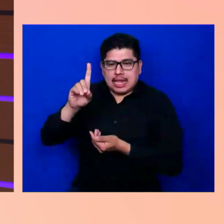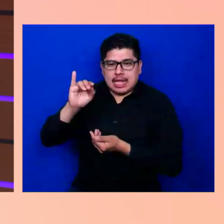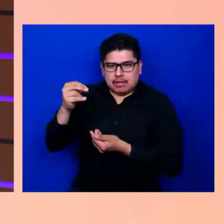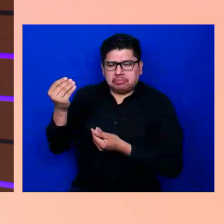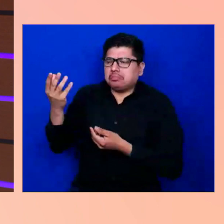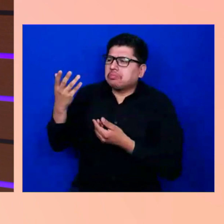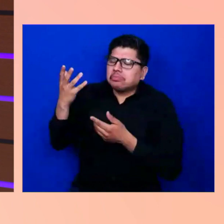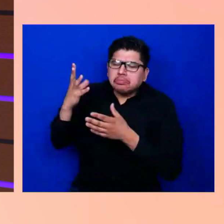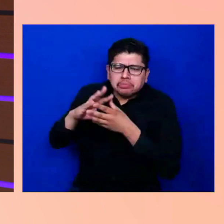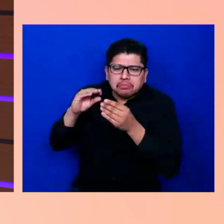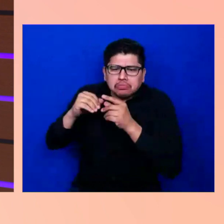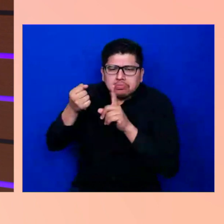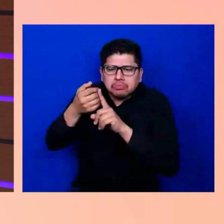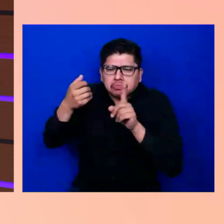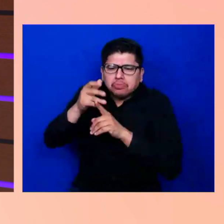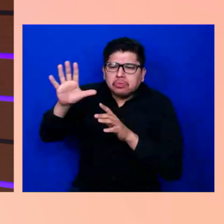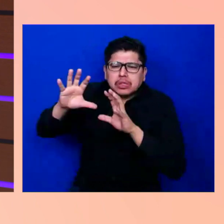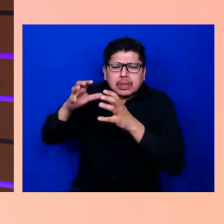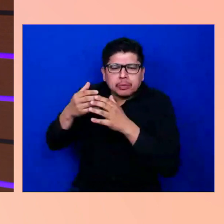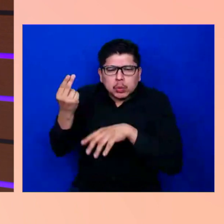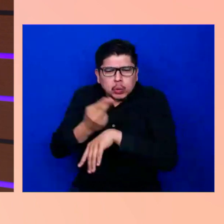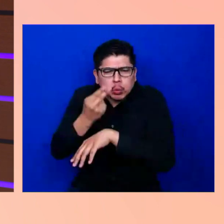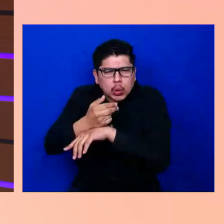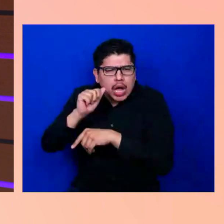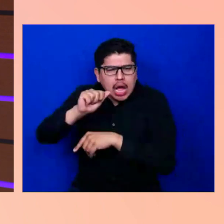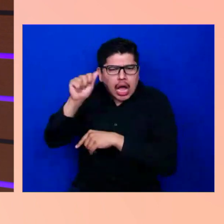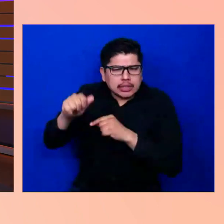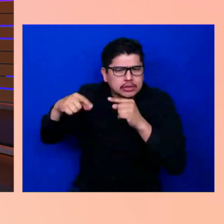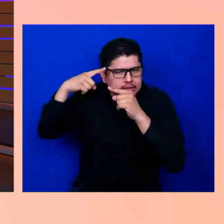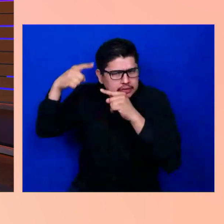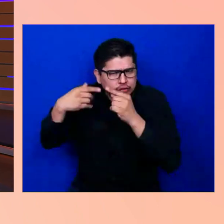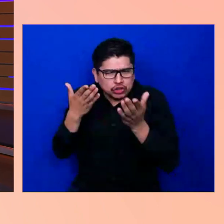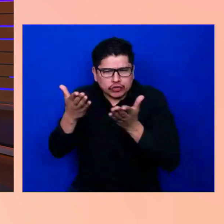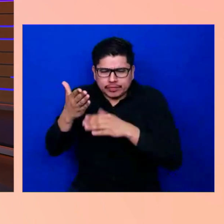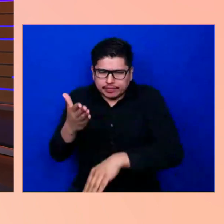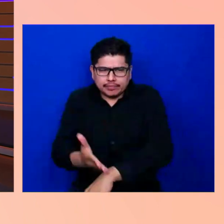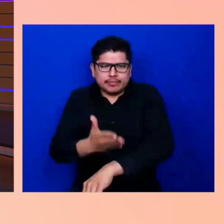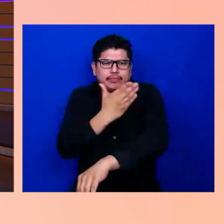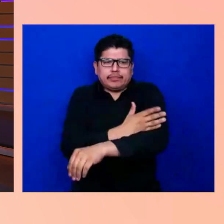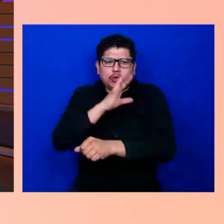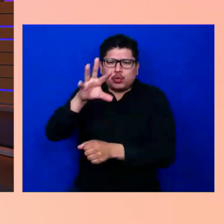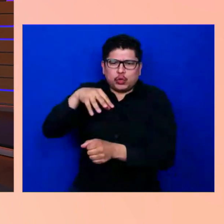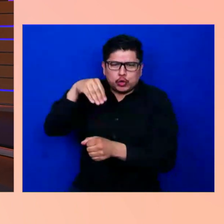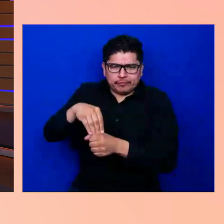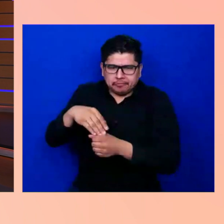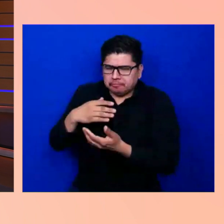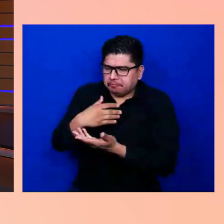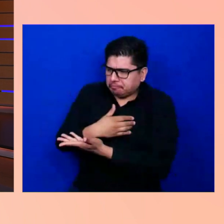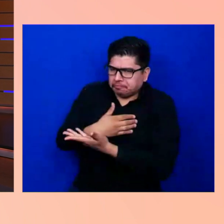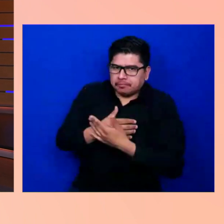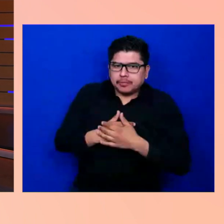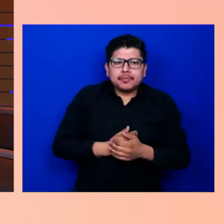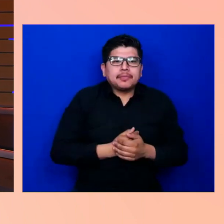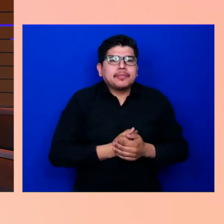Azure Cognitive Services to improve inclusion. Jennison Thanks, Amanda.